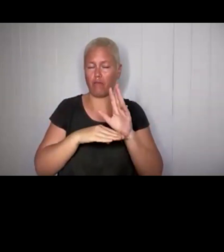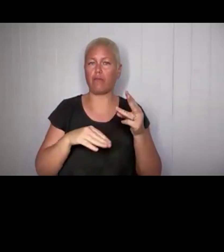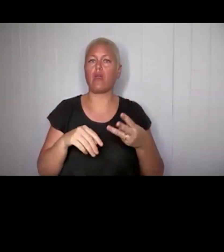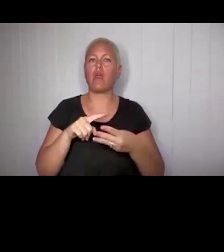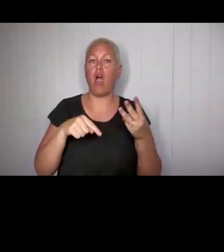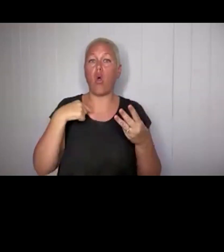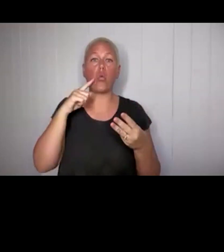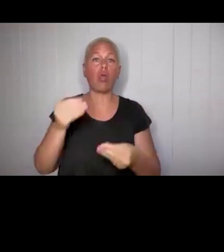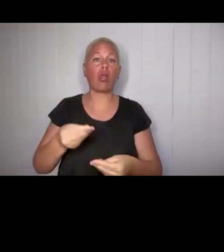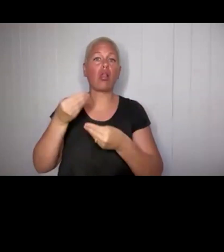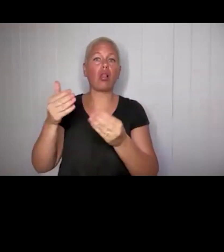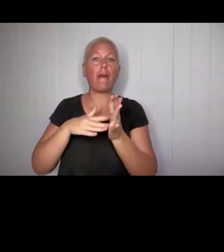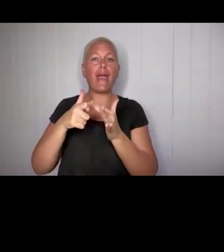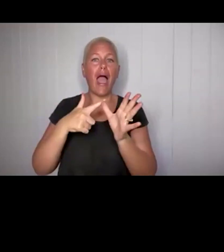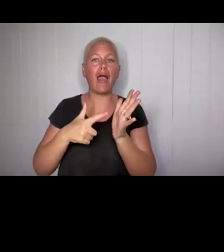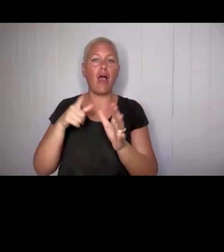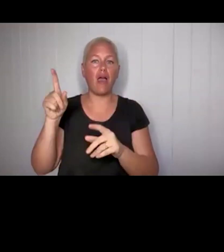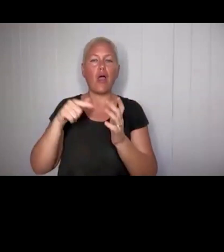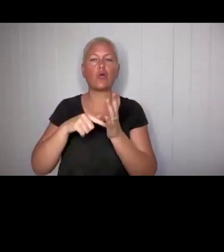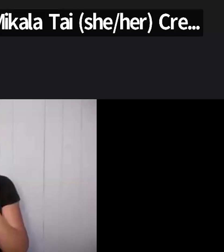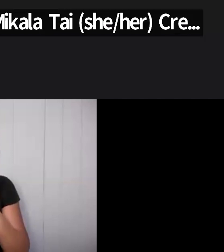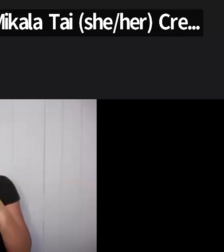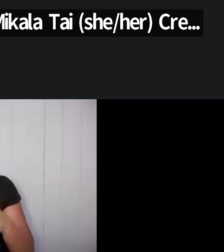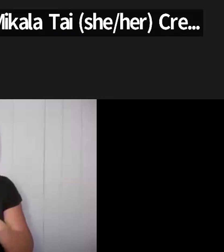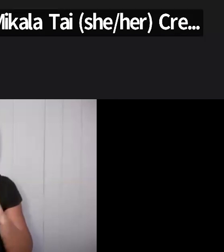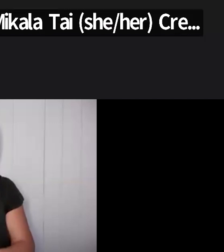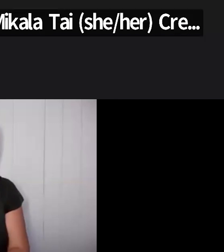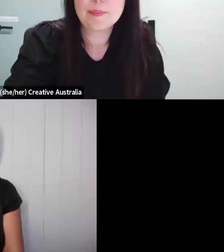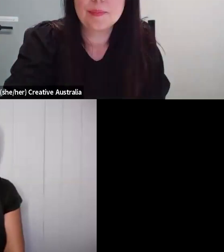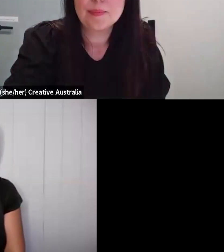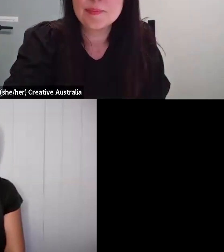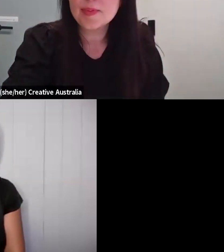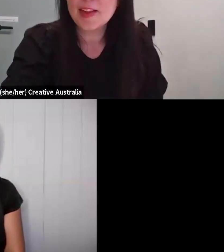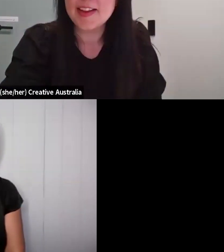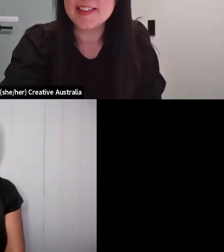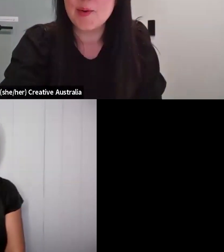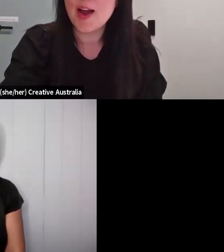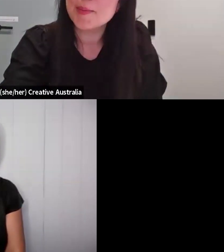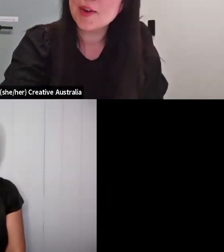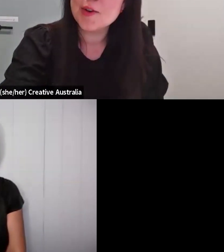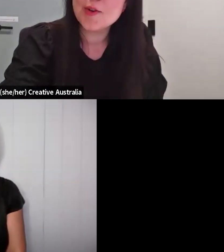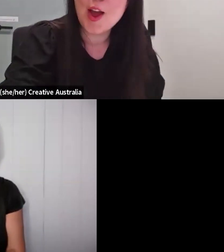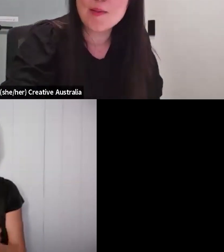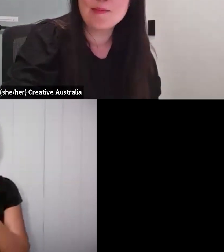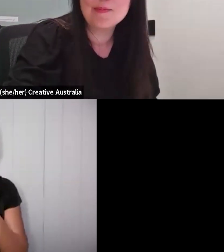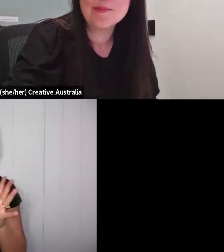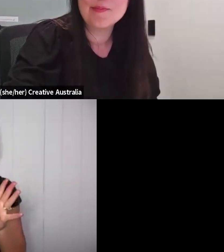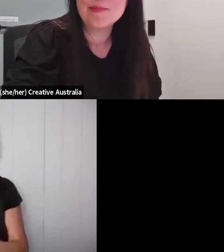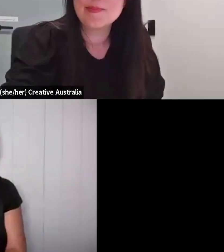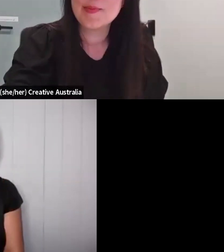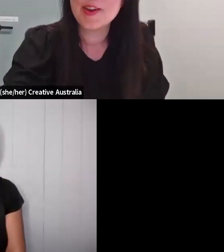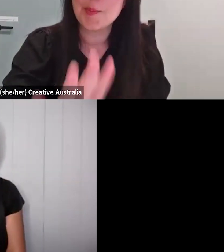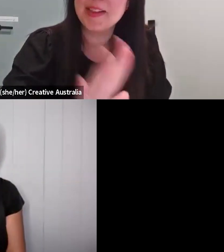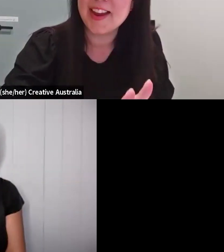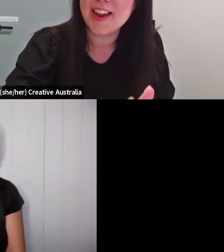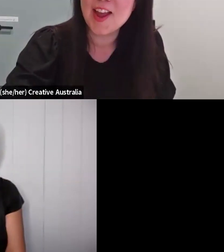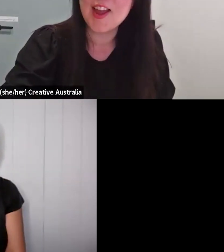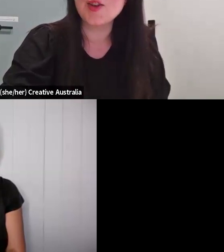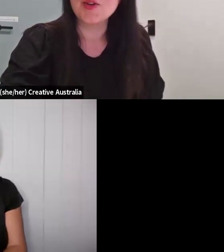hand over to Mikala to talk through that. >> Thanks, Niwa. I'm just going to doubly endorse